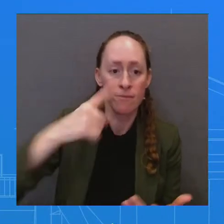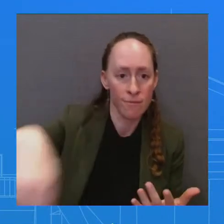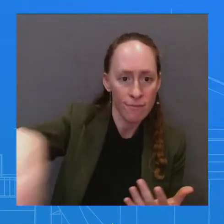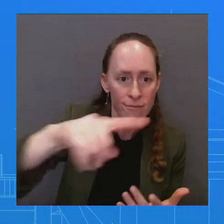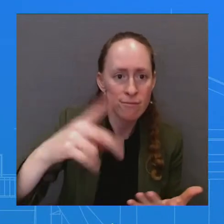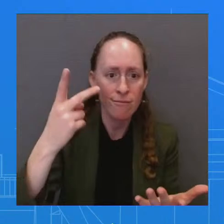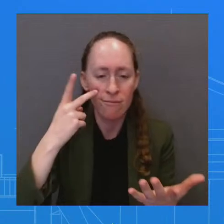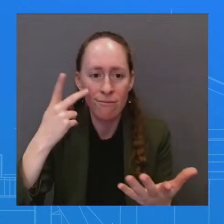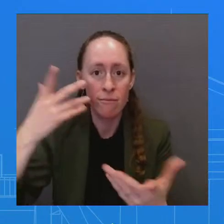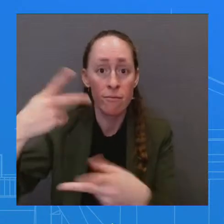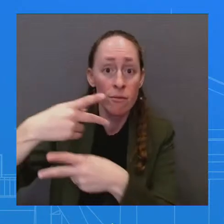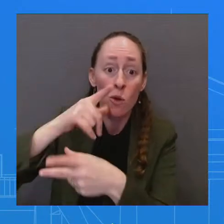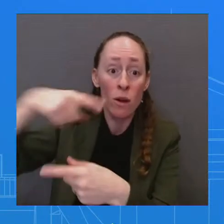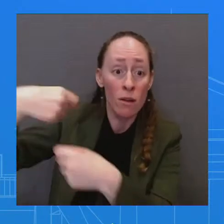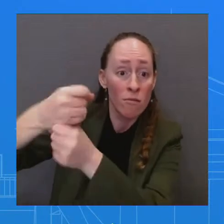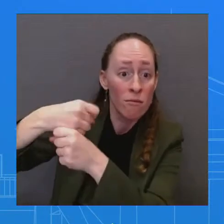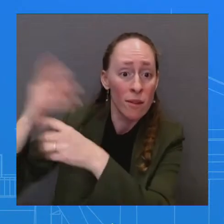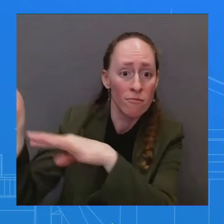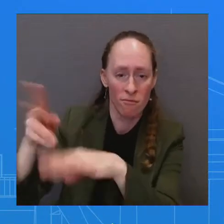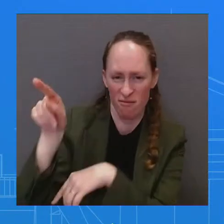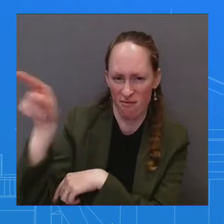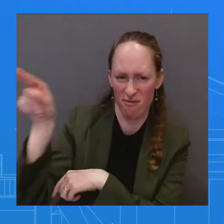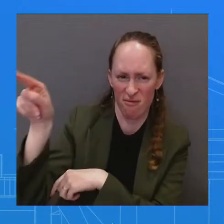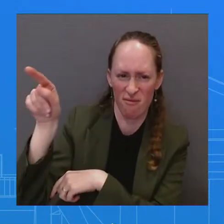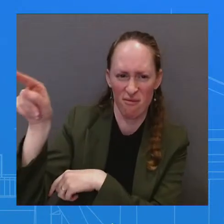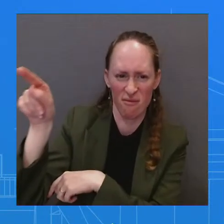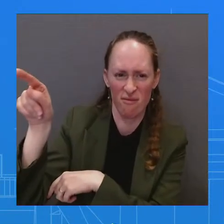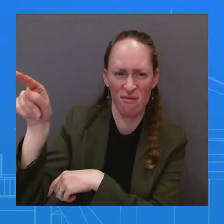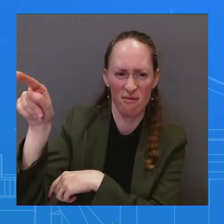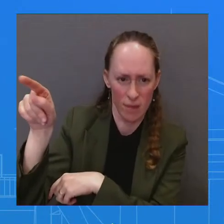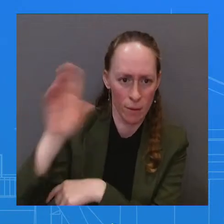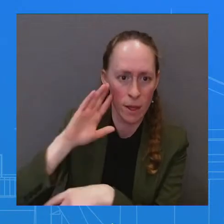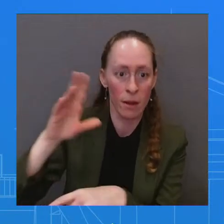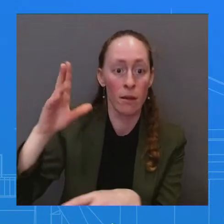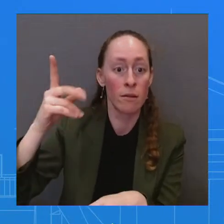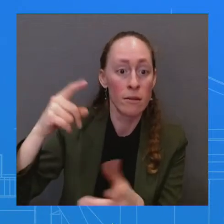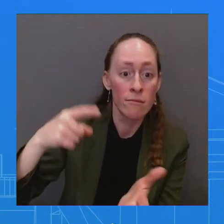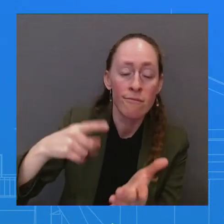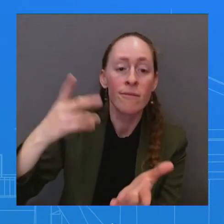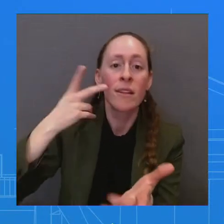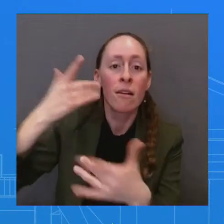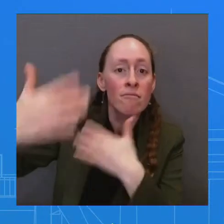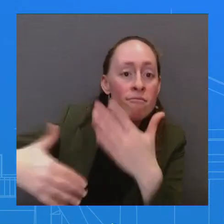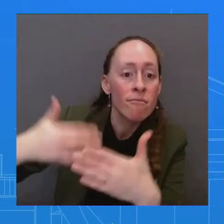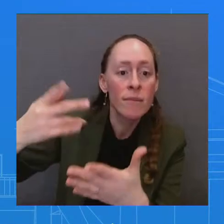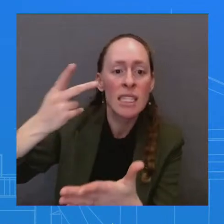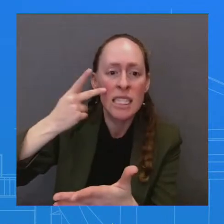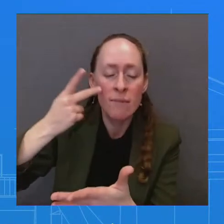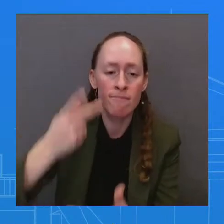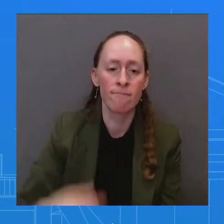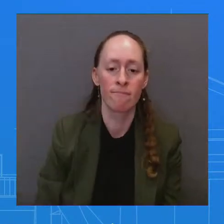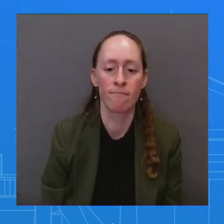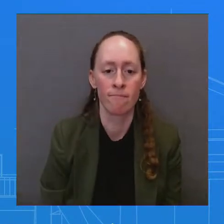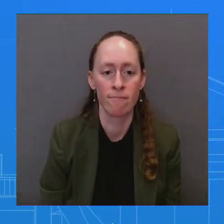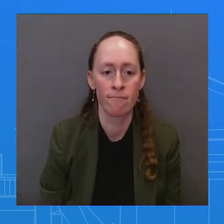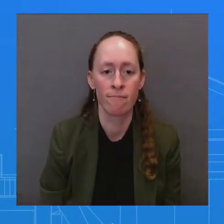The President is going to keep focusing, as he has been, on a healthy global market that's properly balanced